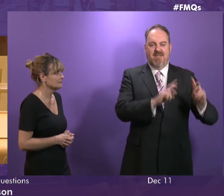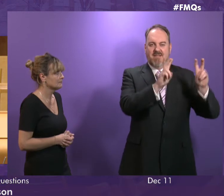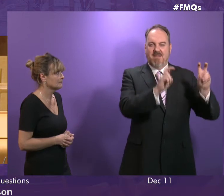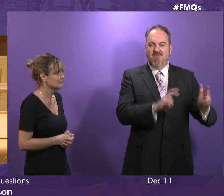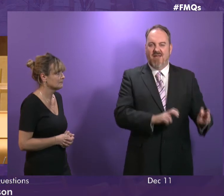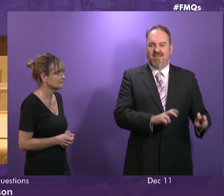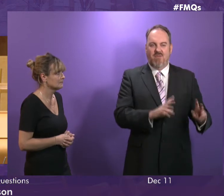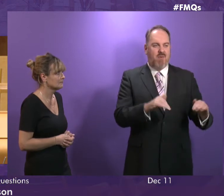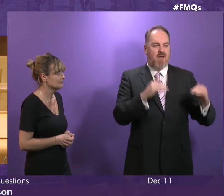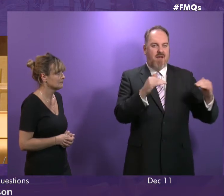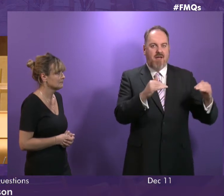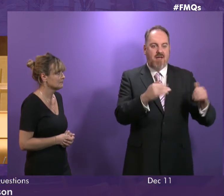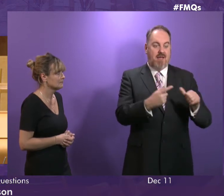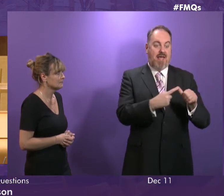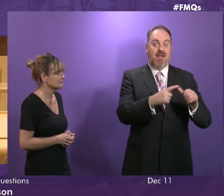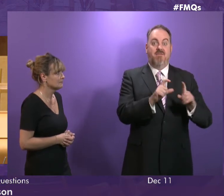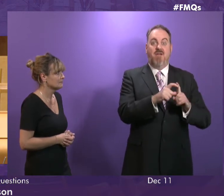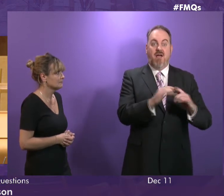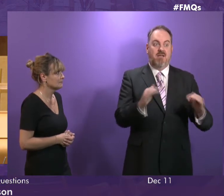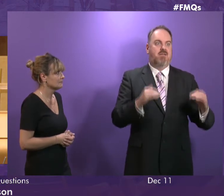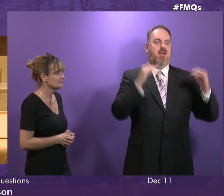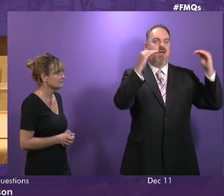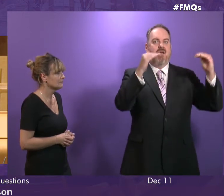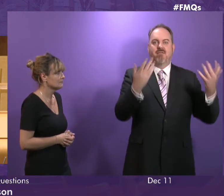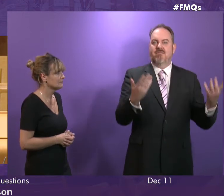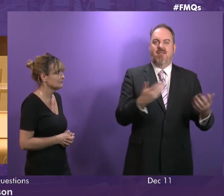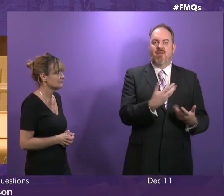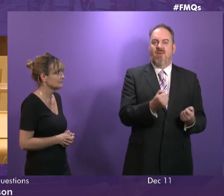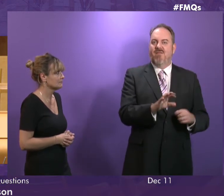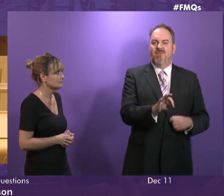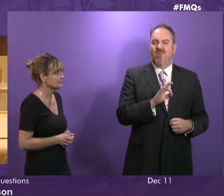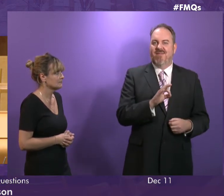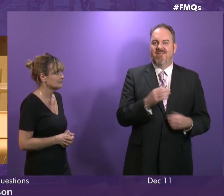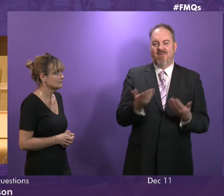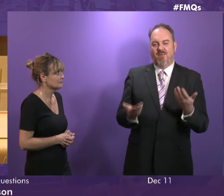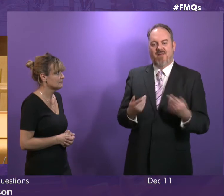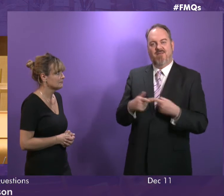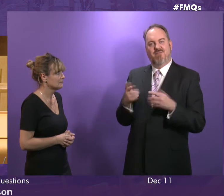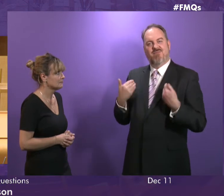and advanced higher level is simply not open to them. The Government will regularly trot